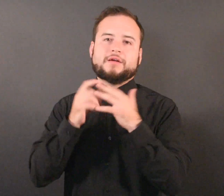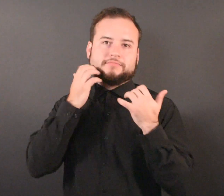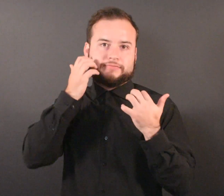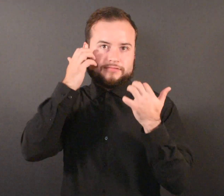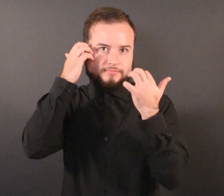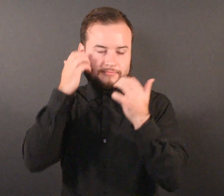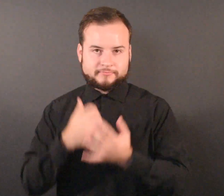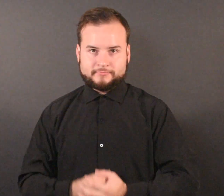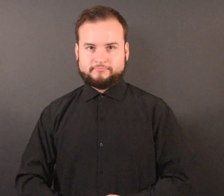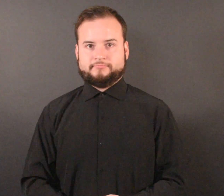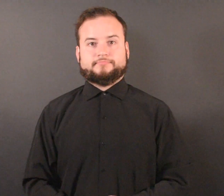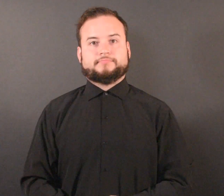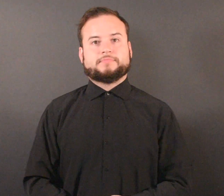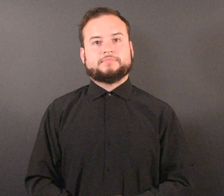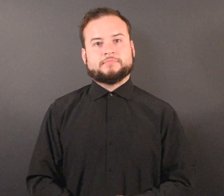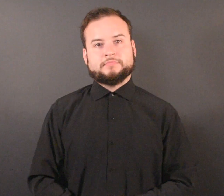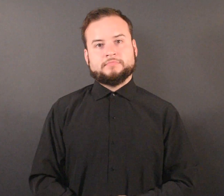If you have symptoms of measles,